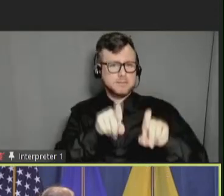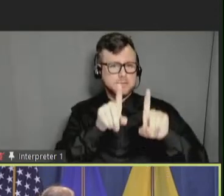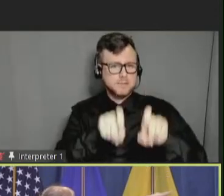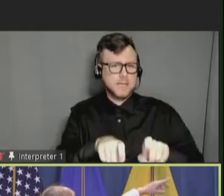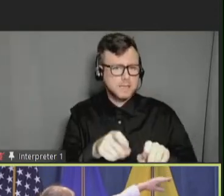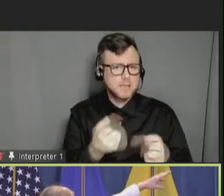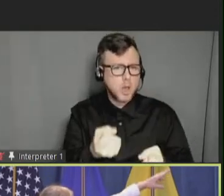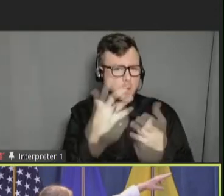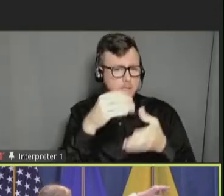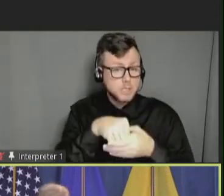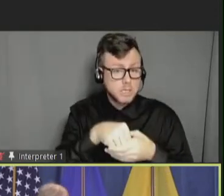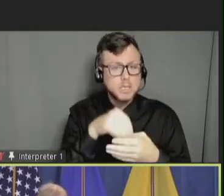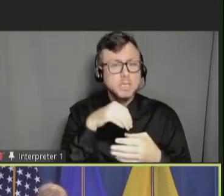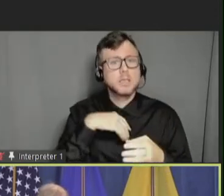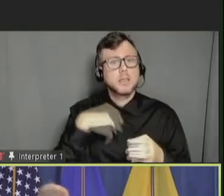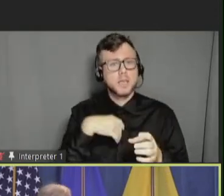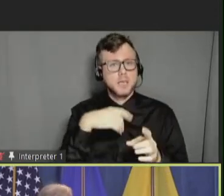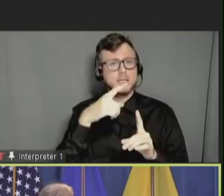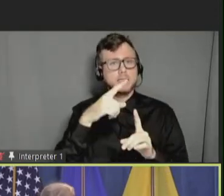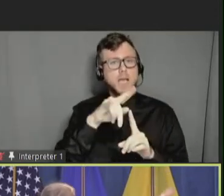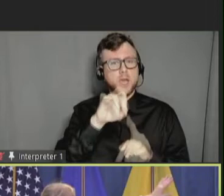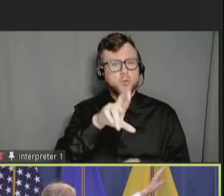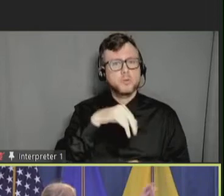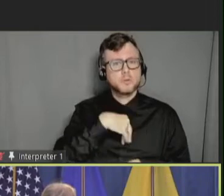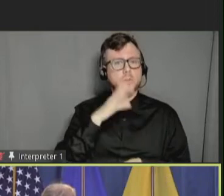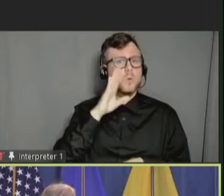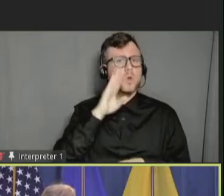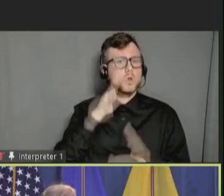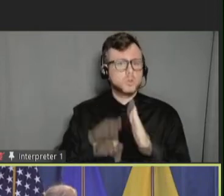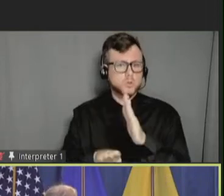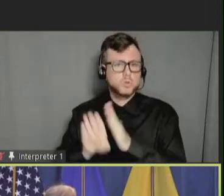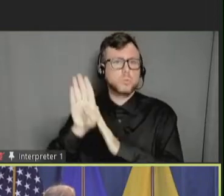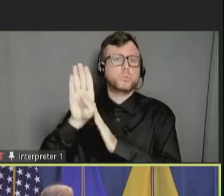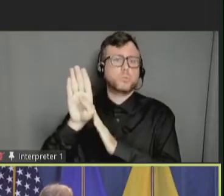8th of baseline go upside with the 10 to the 9th and then stay more or less stable.